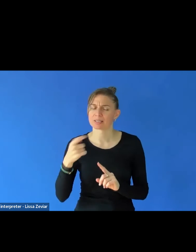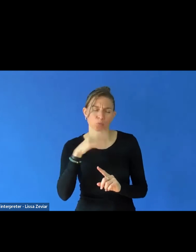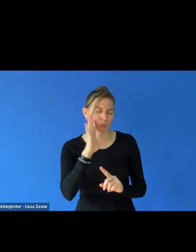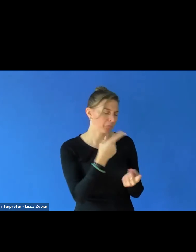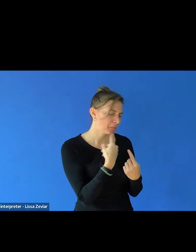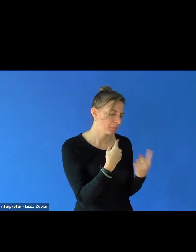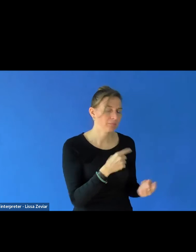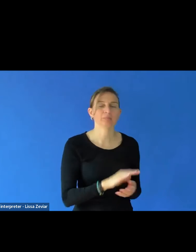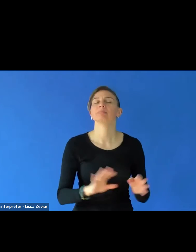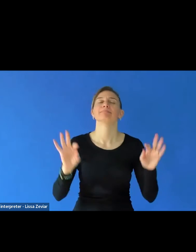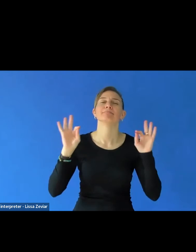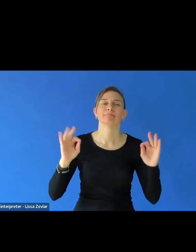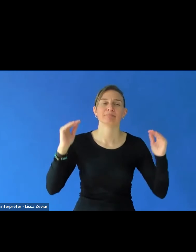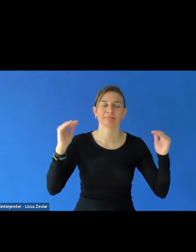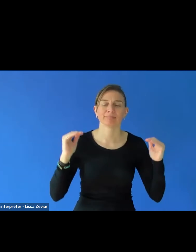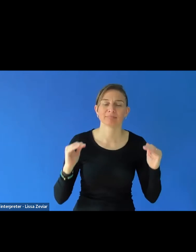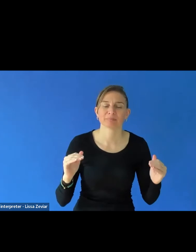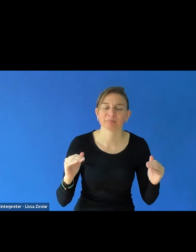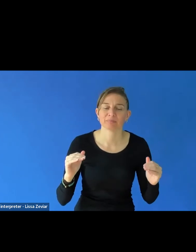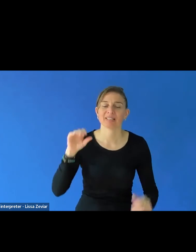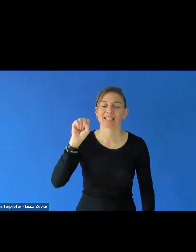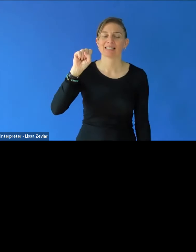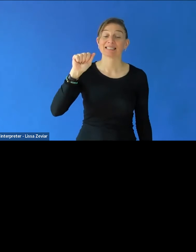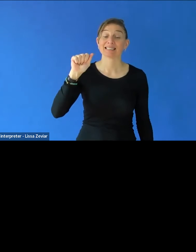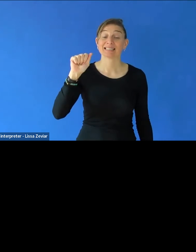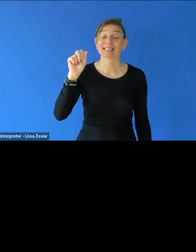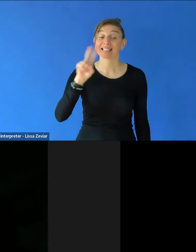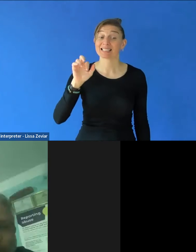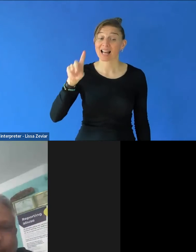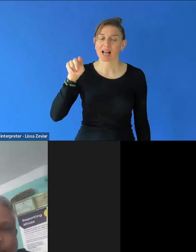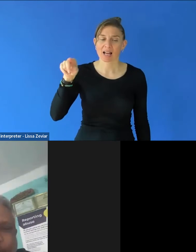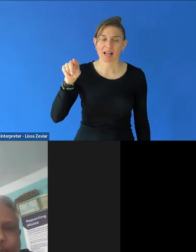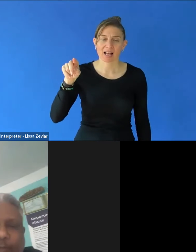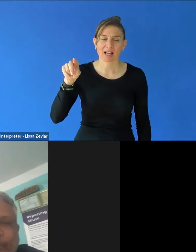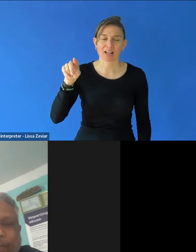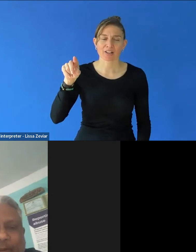Sazzad is the founder and CEO of DDRC,